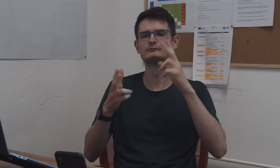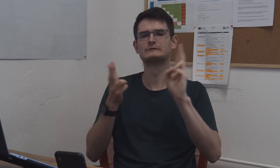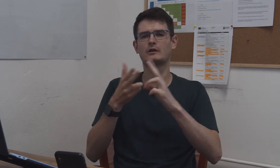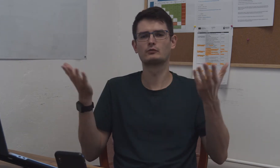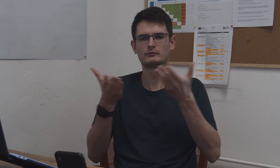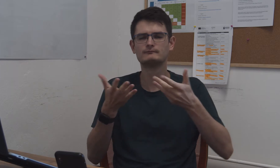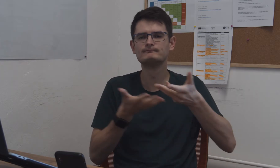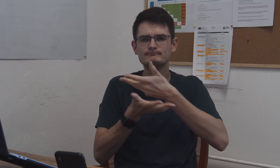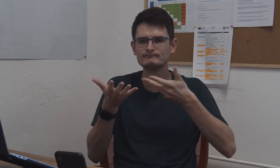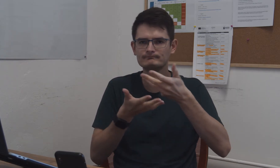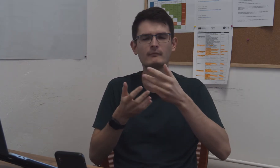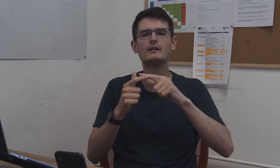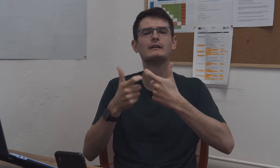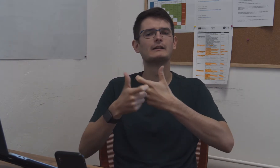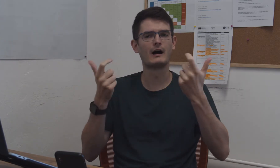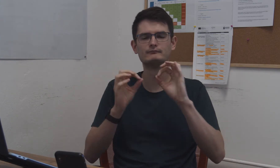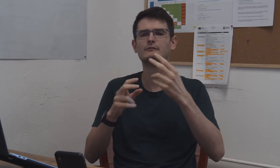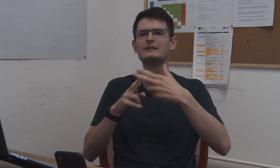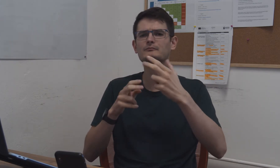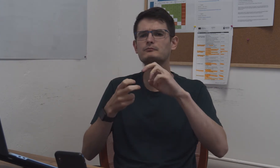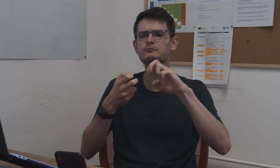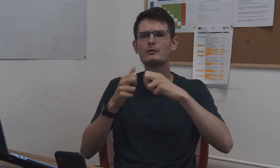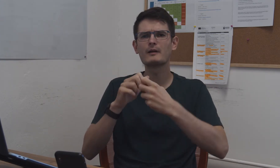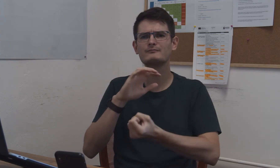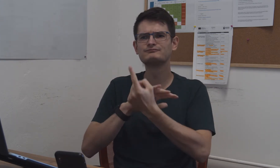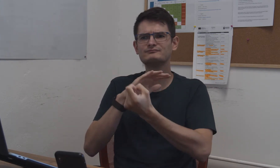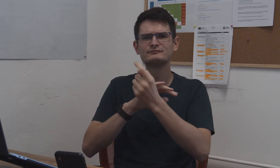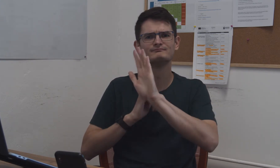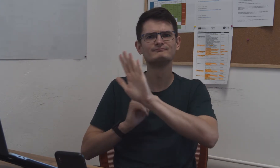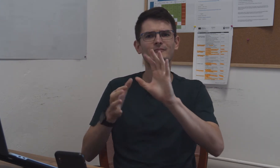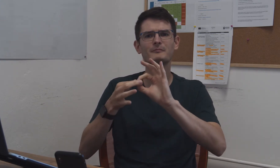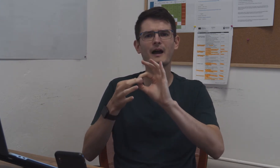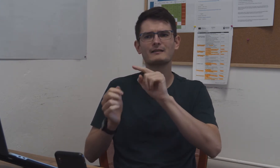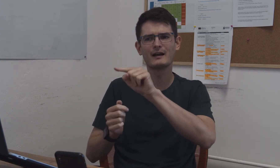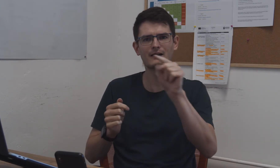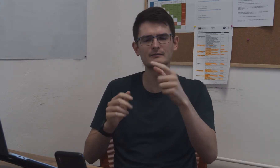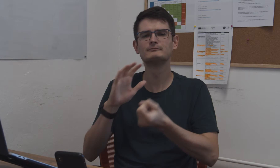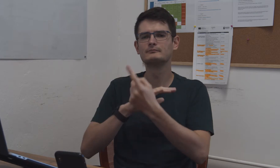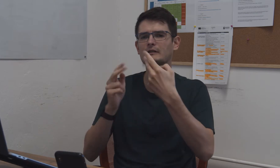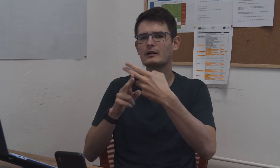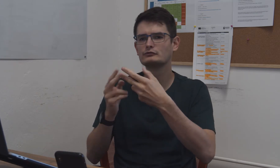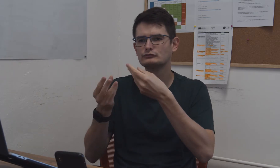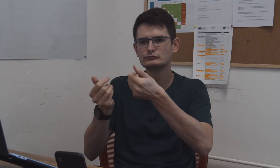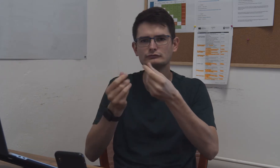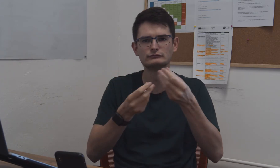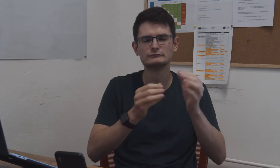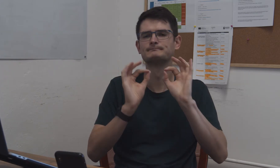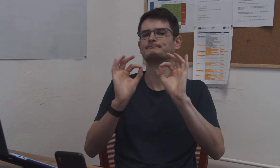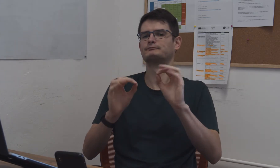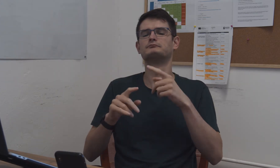We will meet in a discussion, and we will start to solve this problem for each partner so that it is clear and solved.